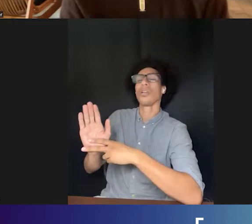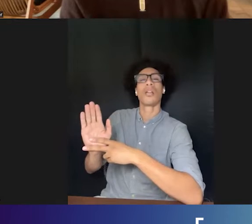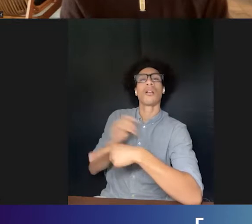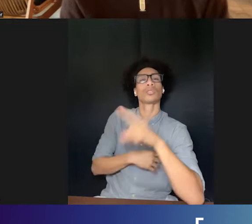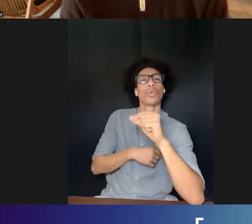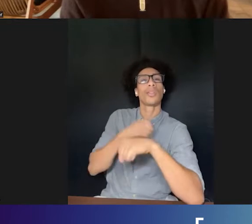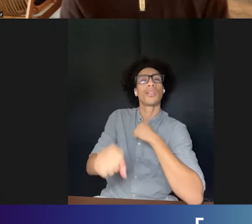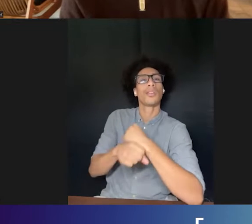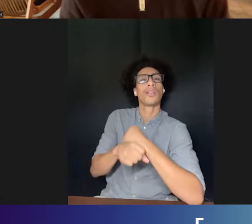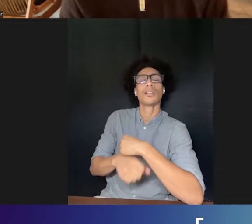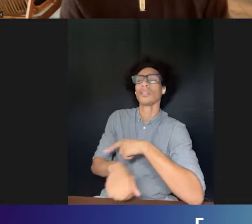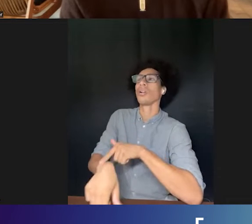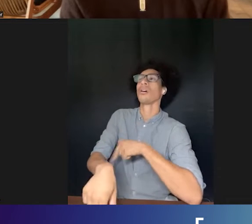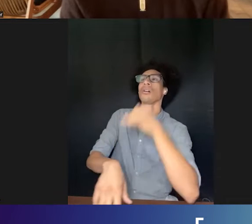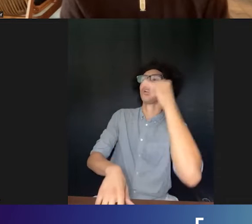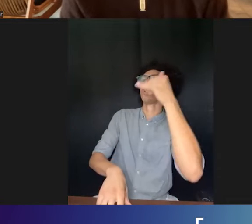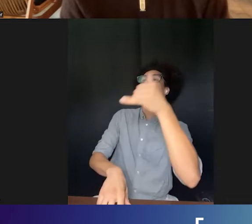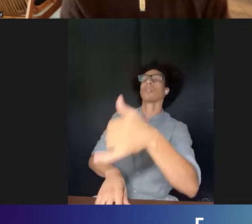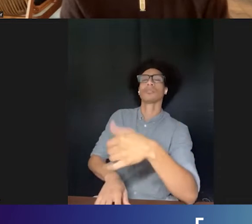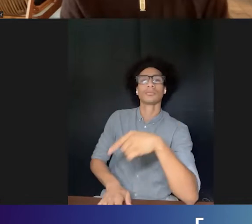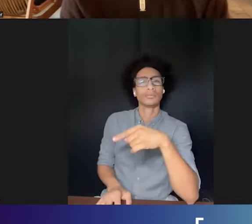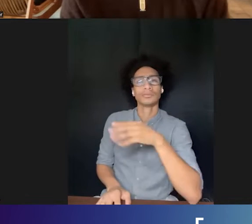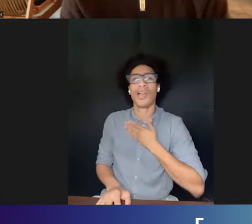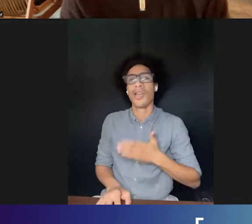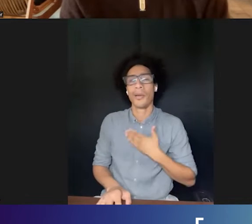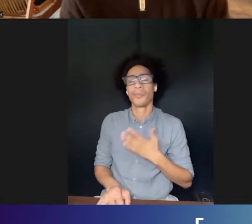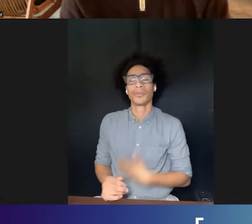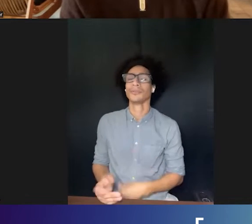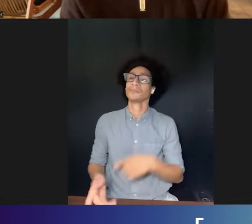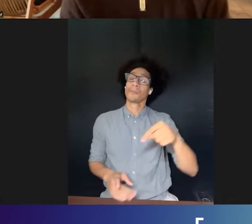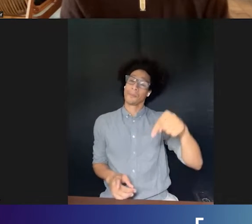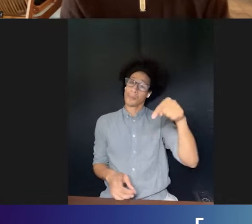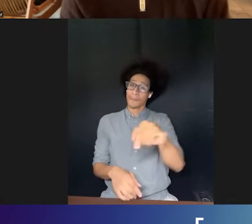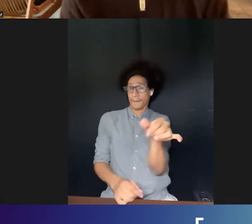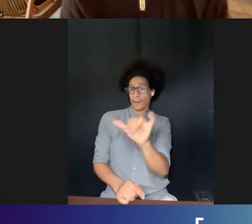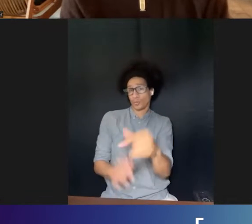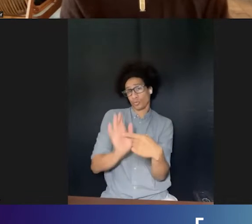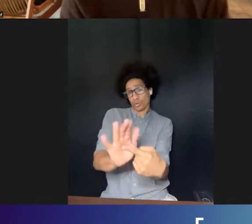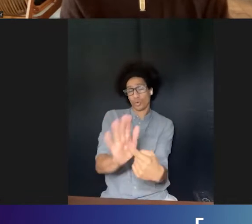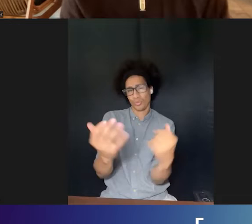this paragraph is the idea that everything is negotiable. Right, except maybe know insurance.